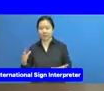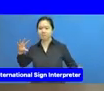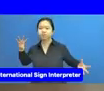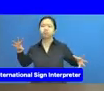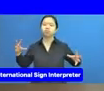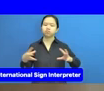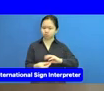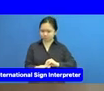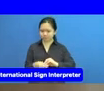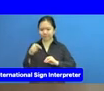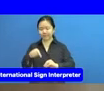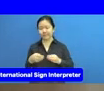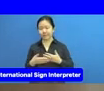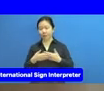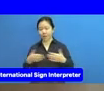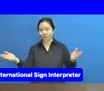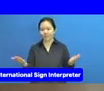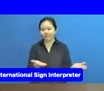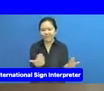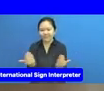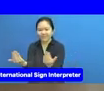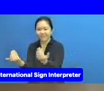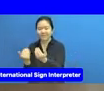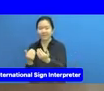information on the networking events coming up